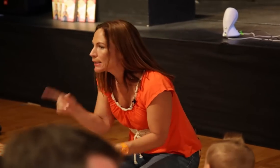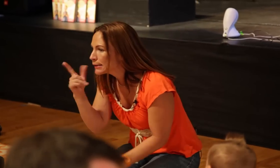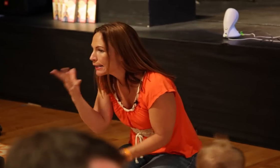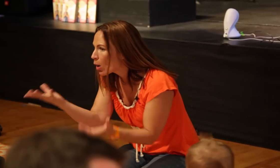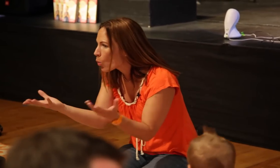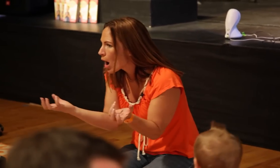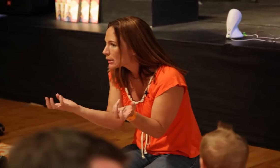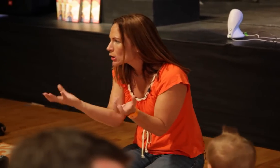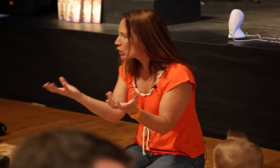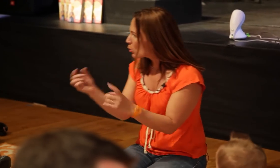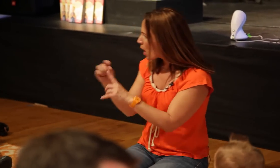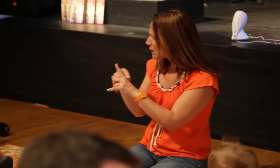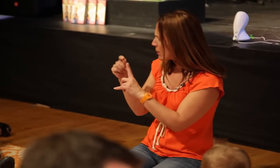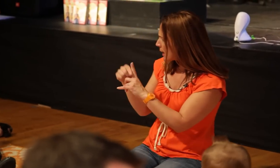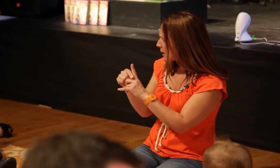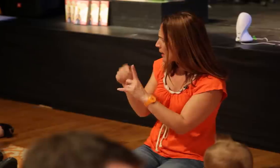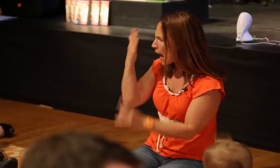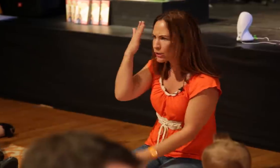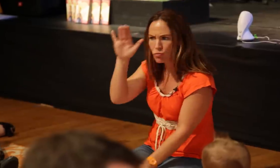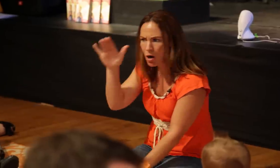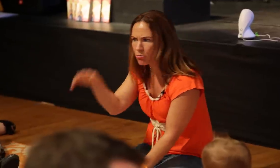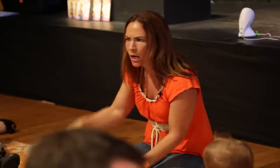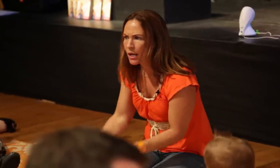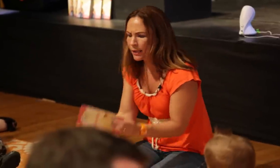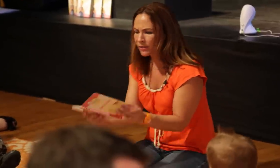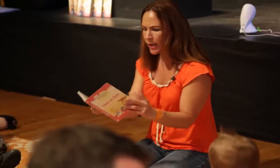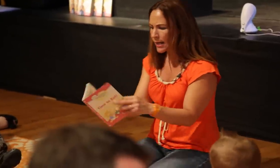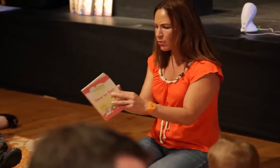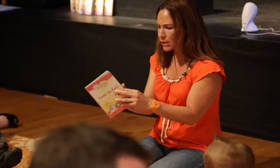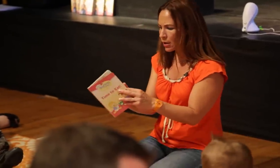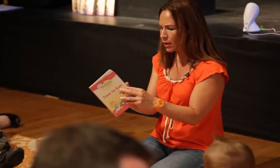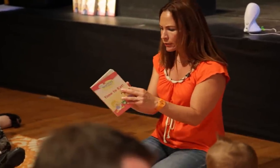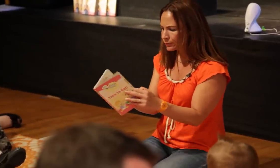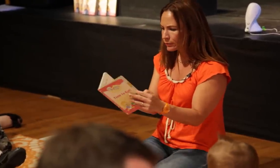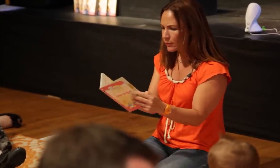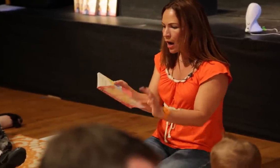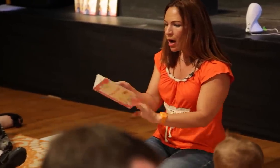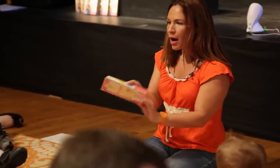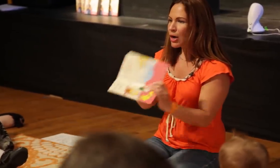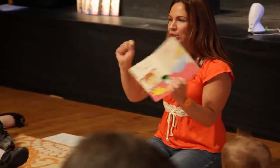What does Leah WANT? Does she WANT a BANANA? I DON'T-KNOW. Let's find out.